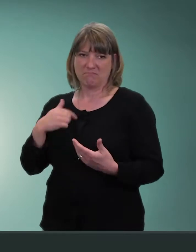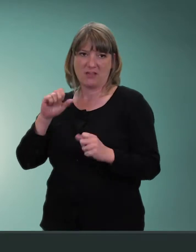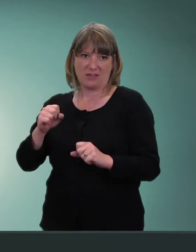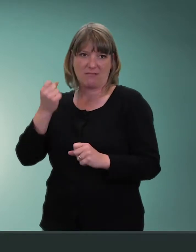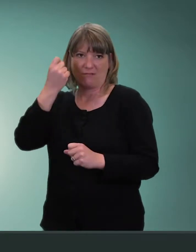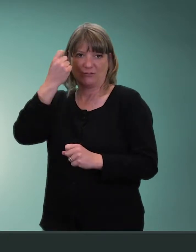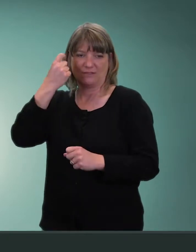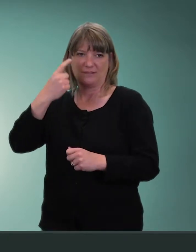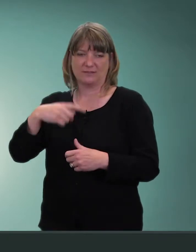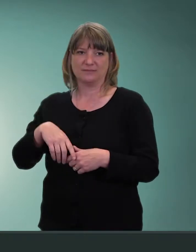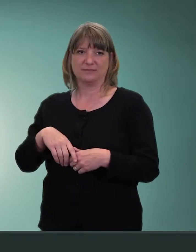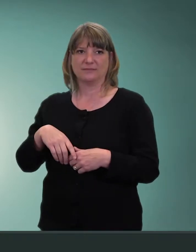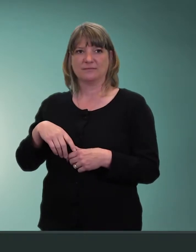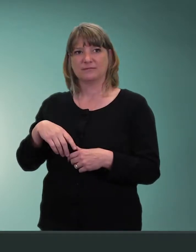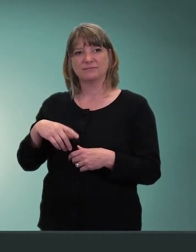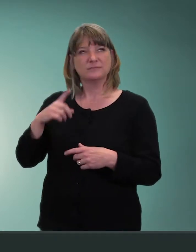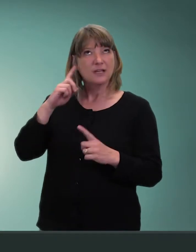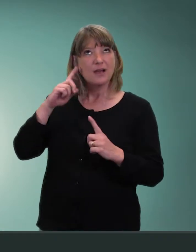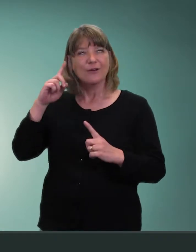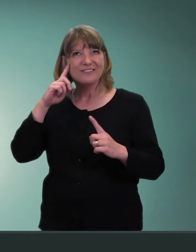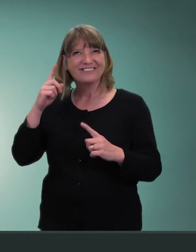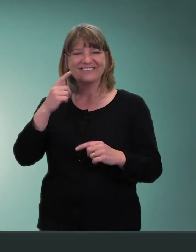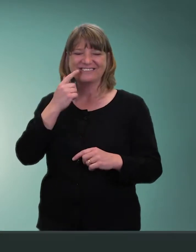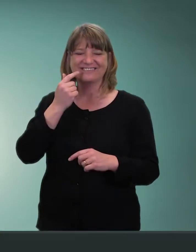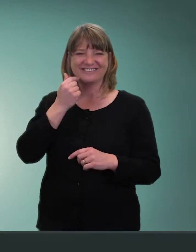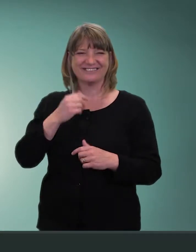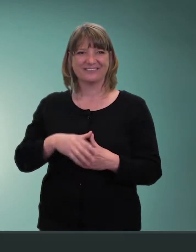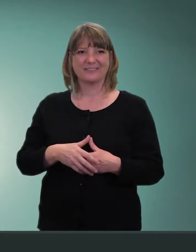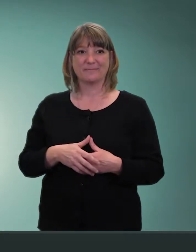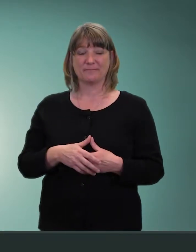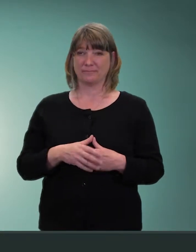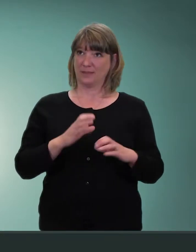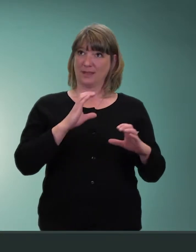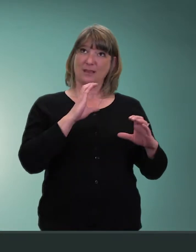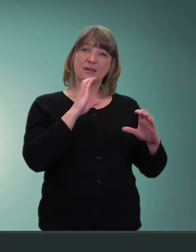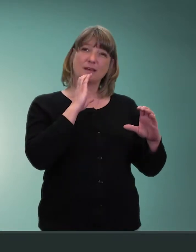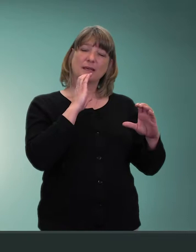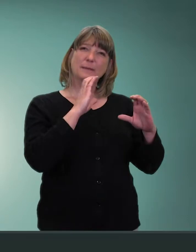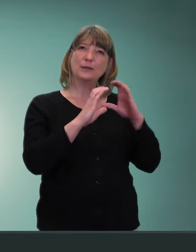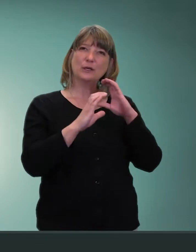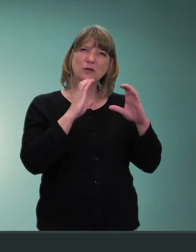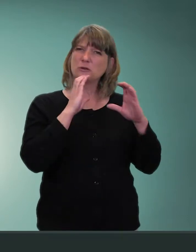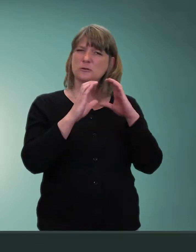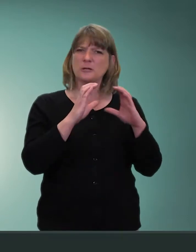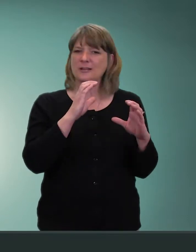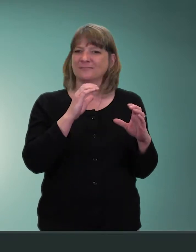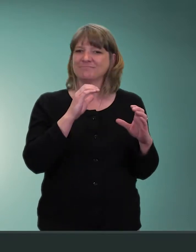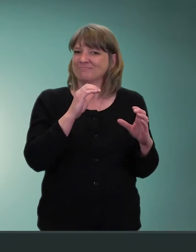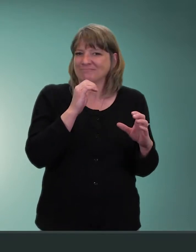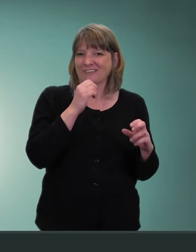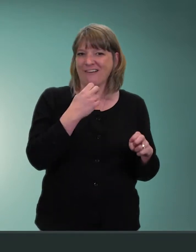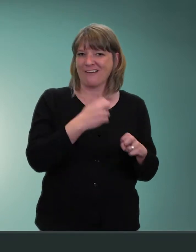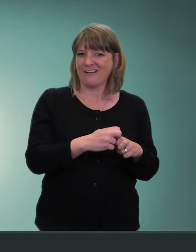Yeah, so I can understand a little bit of sound. [ Laugh ] Communicating isn't very hard.